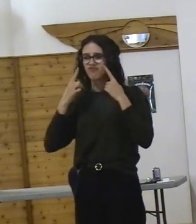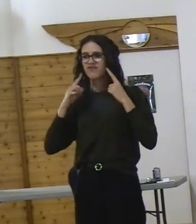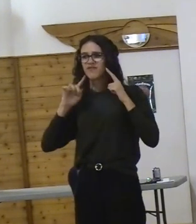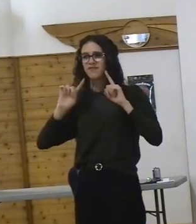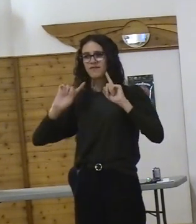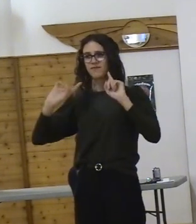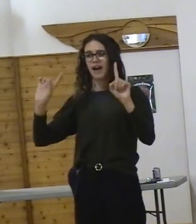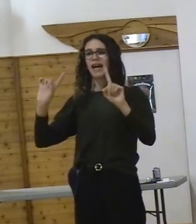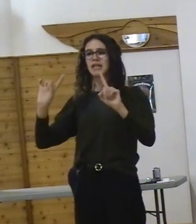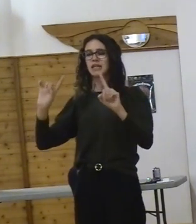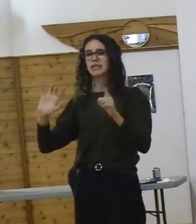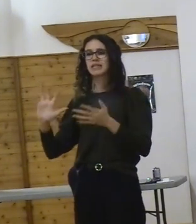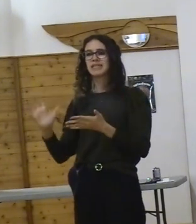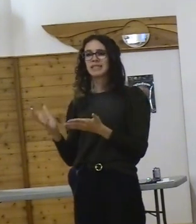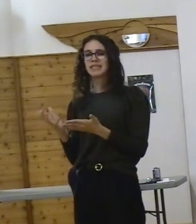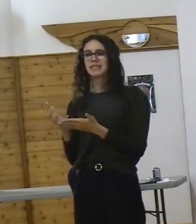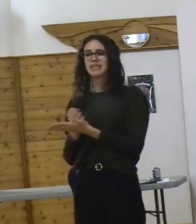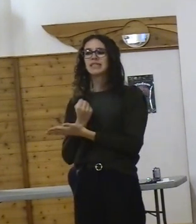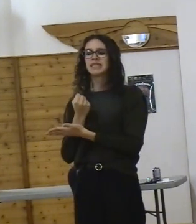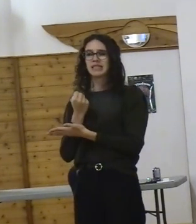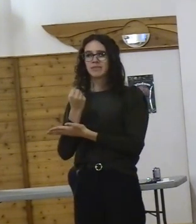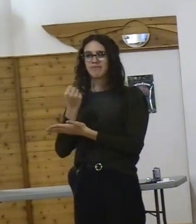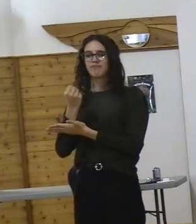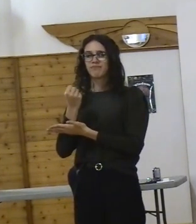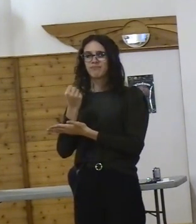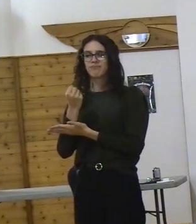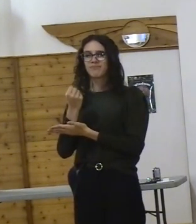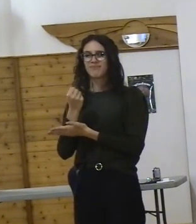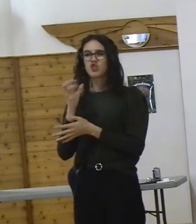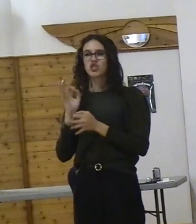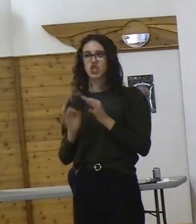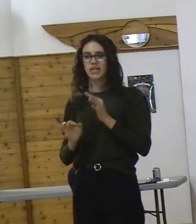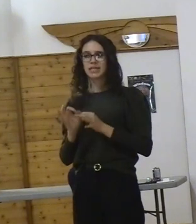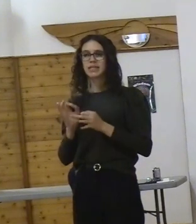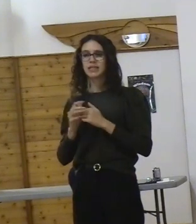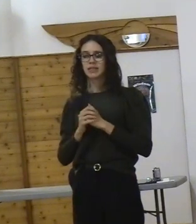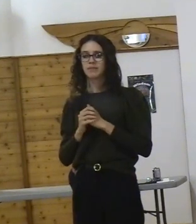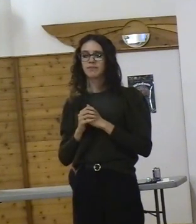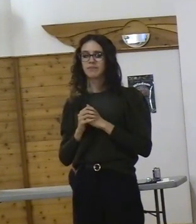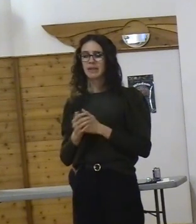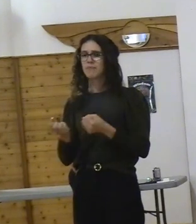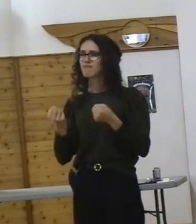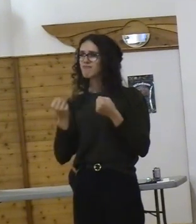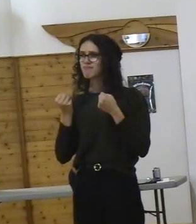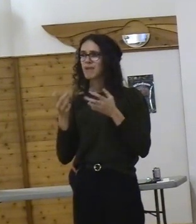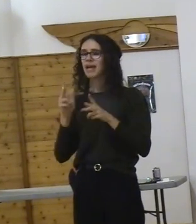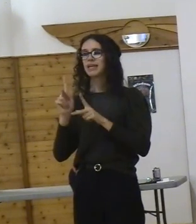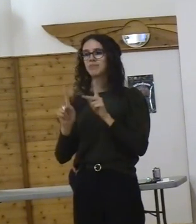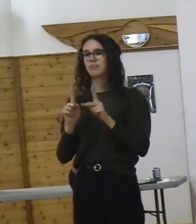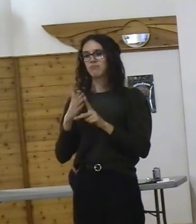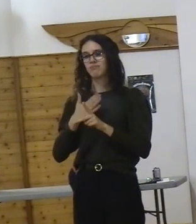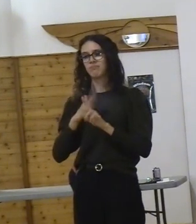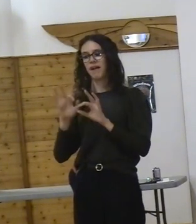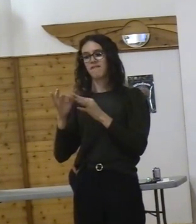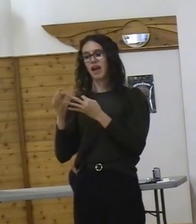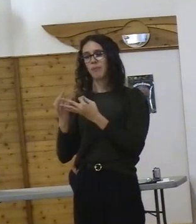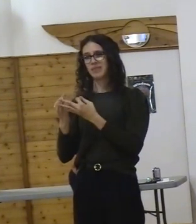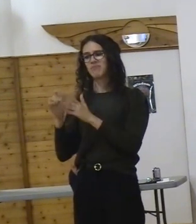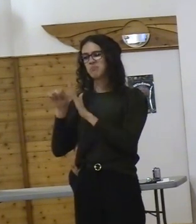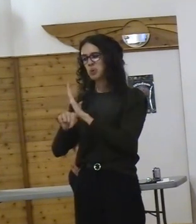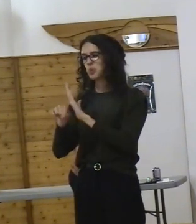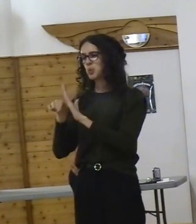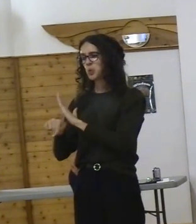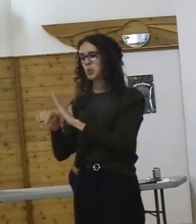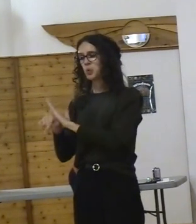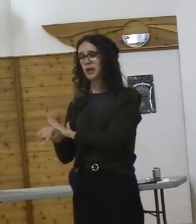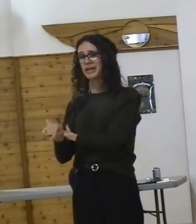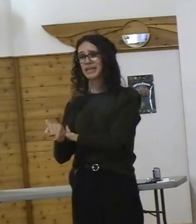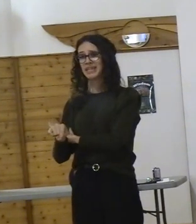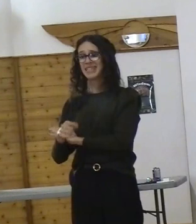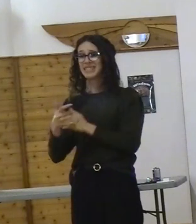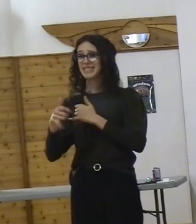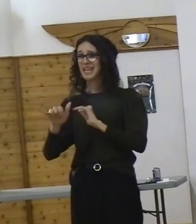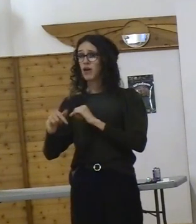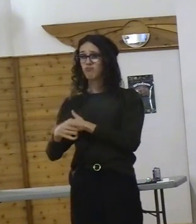I have so many in my family that were murdered and two still missing to this day.